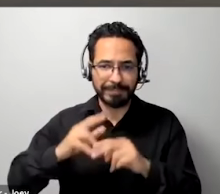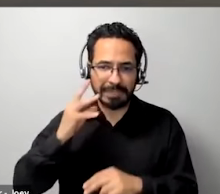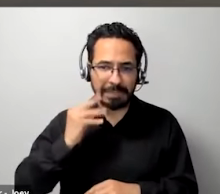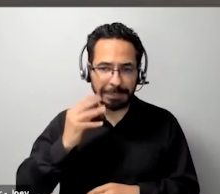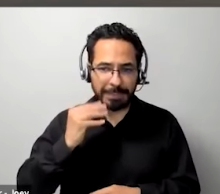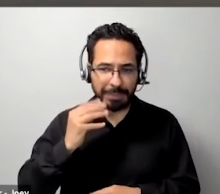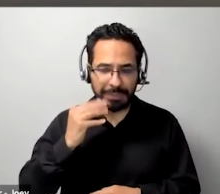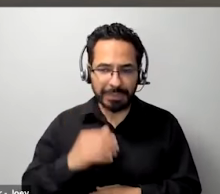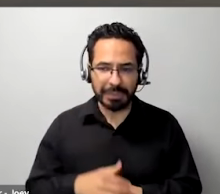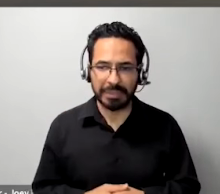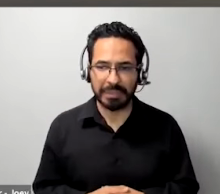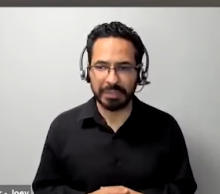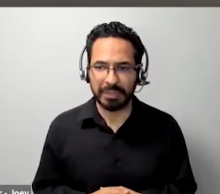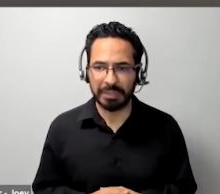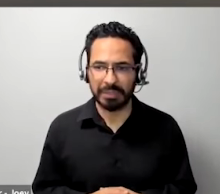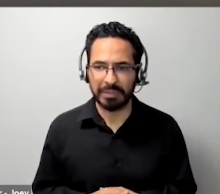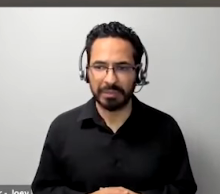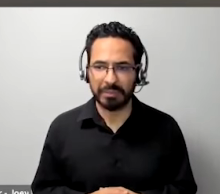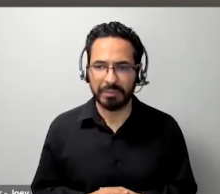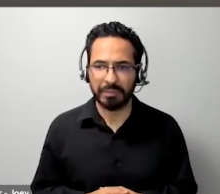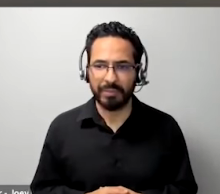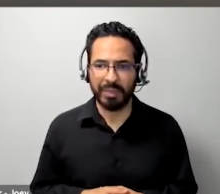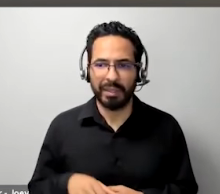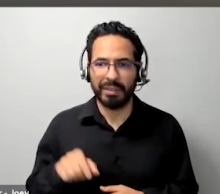This was specifically for Laura,